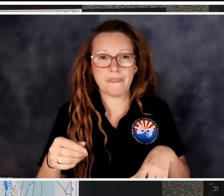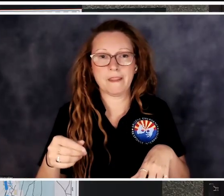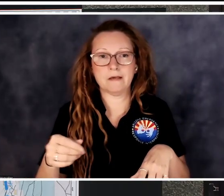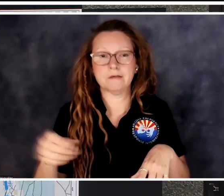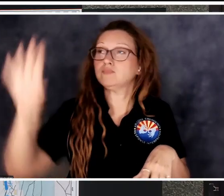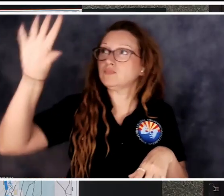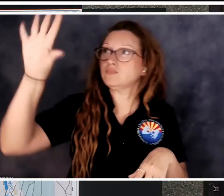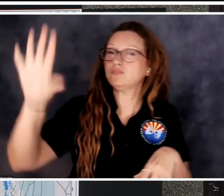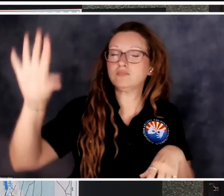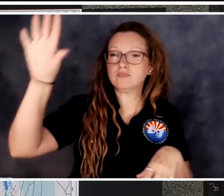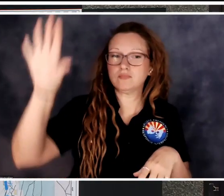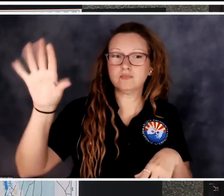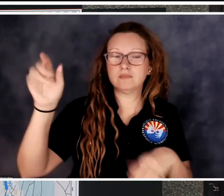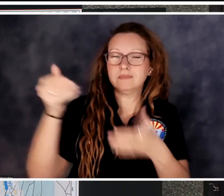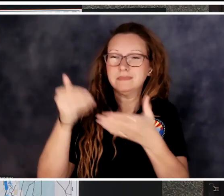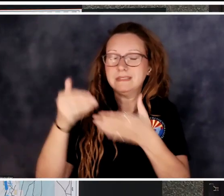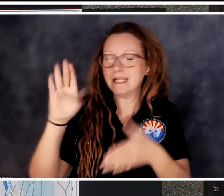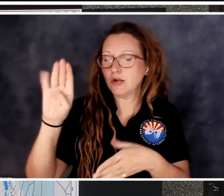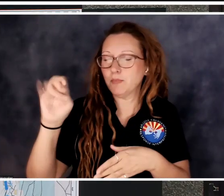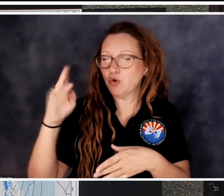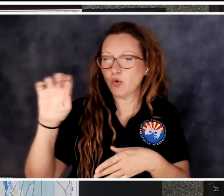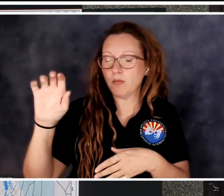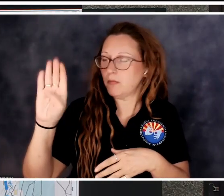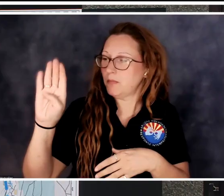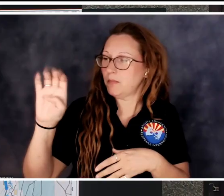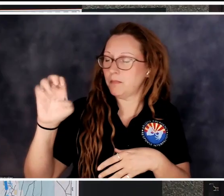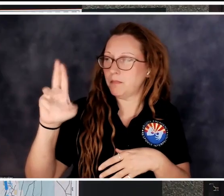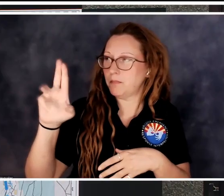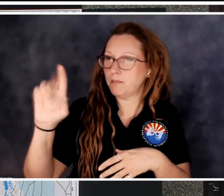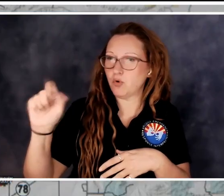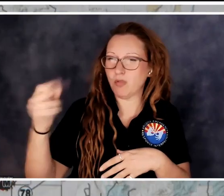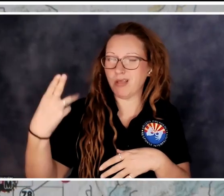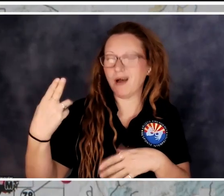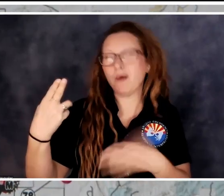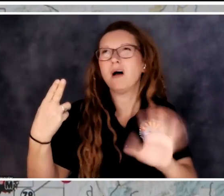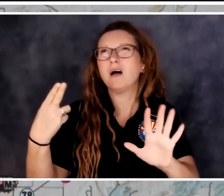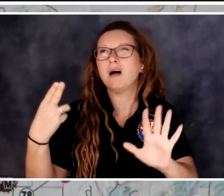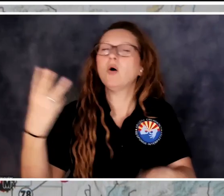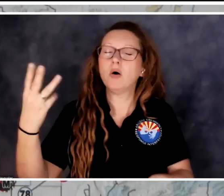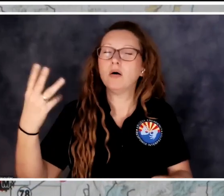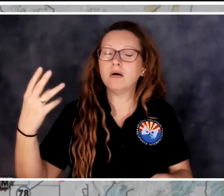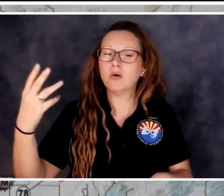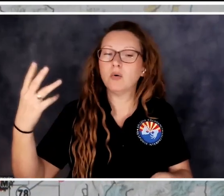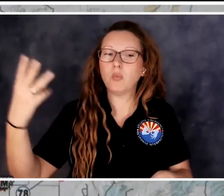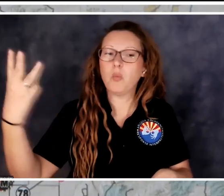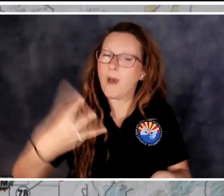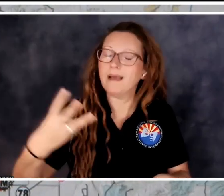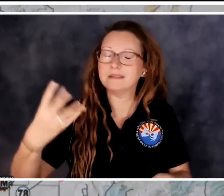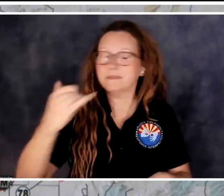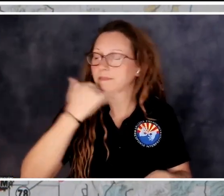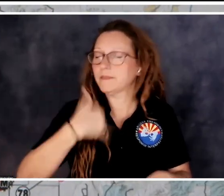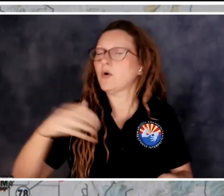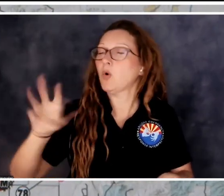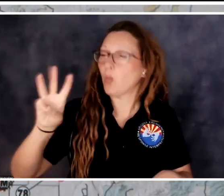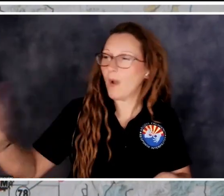So around, again around the Beulah, I guess west of the Beulah area,